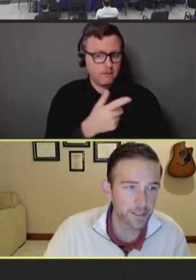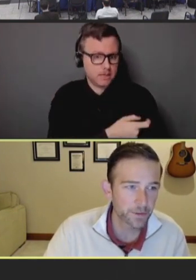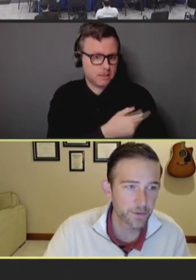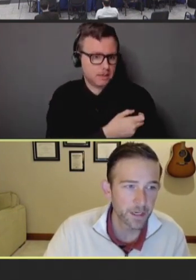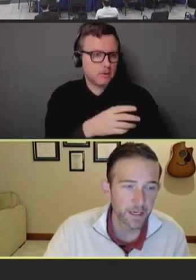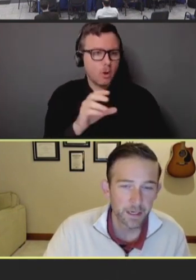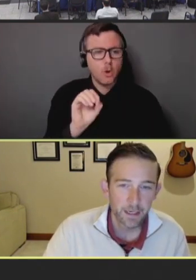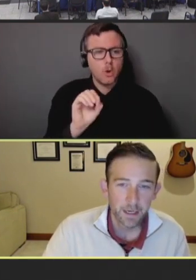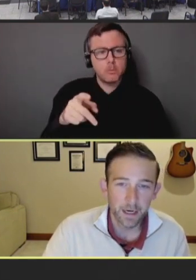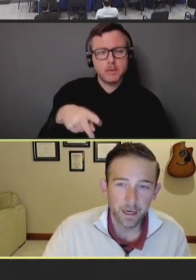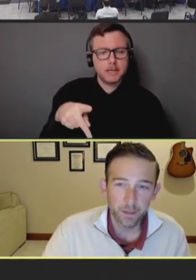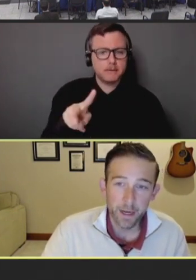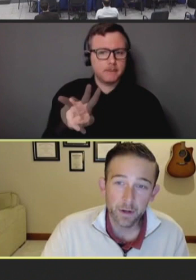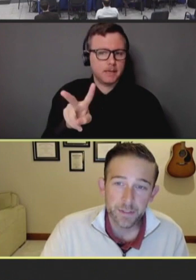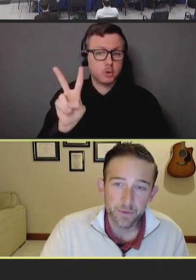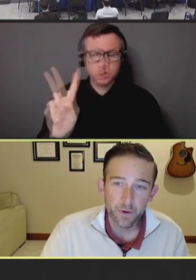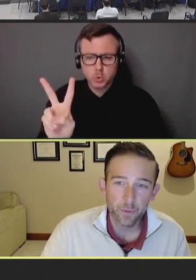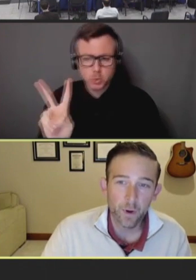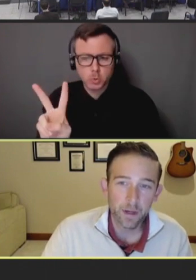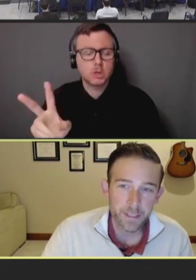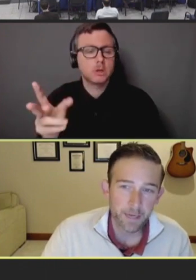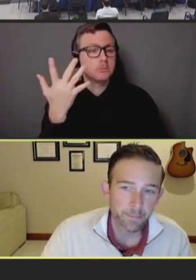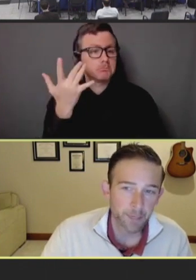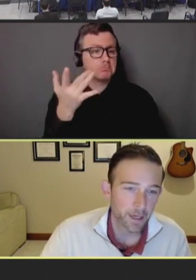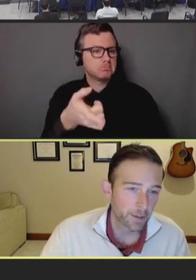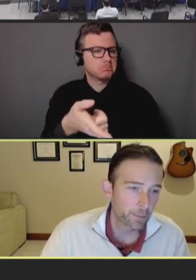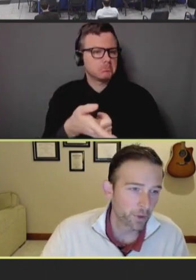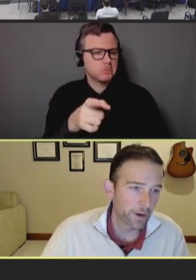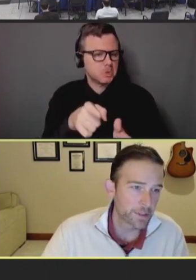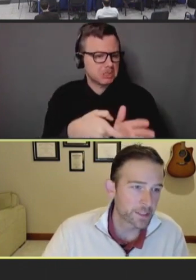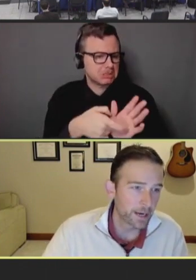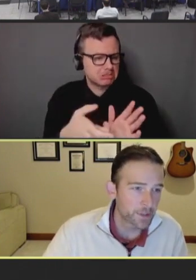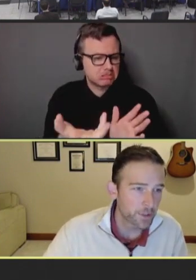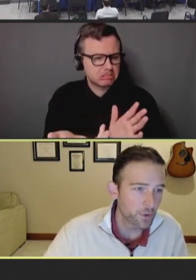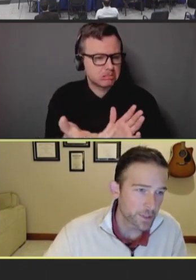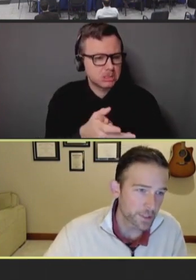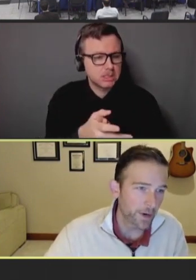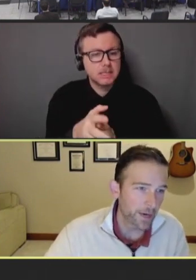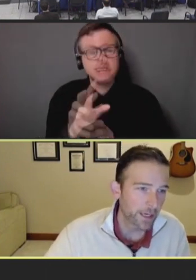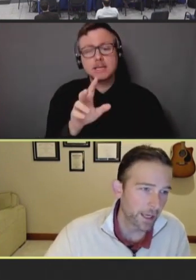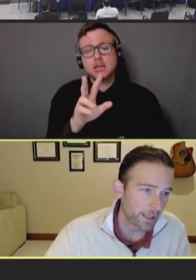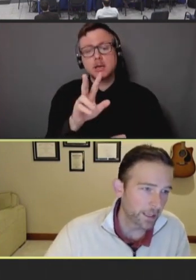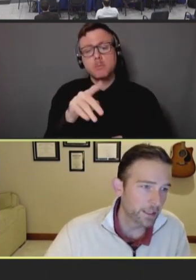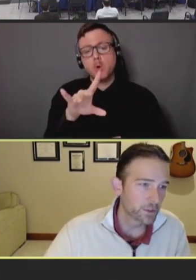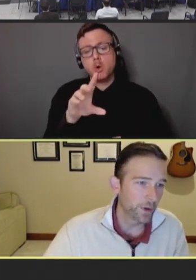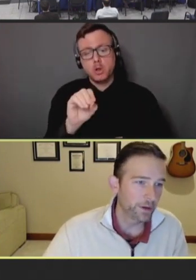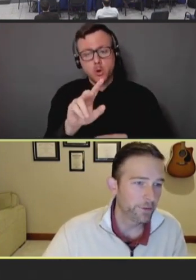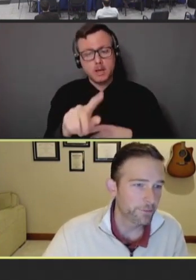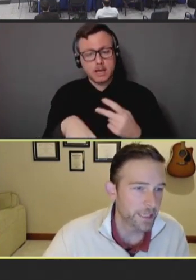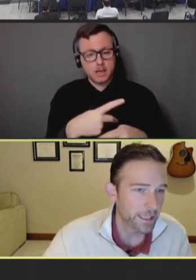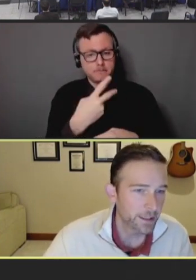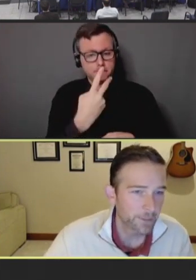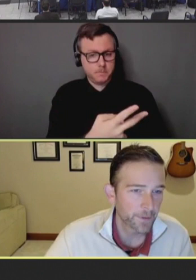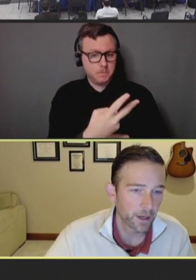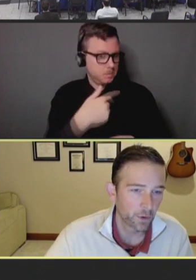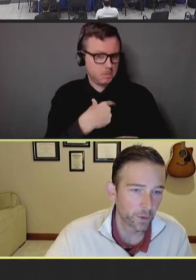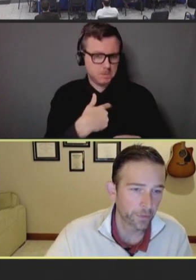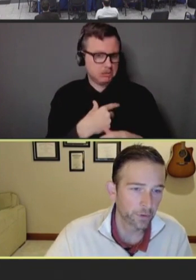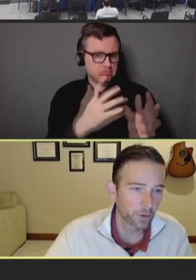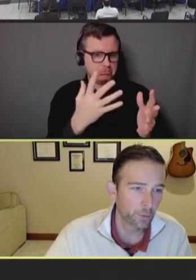You may also know that wild type polio virus type 2 was eradicated in 2015 with the global